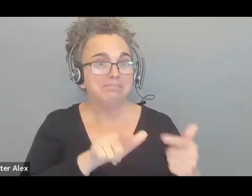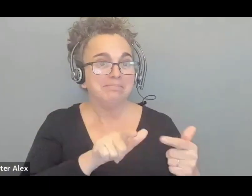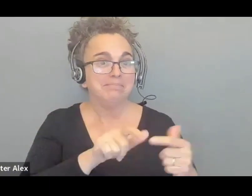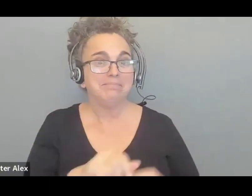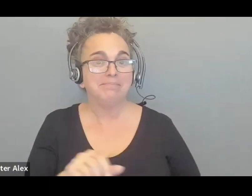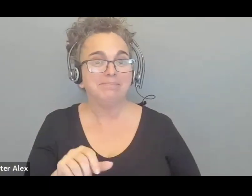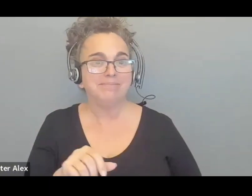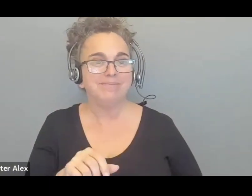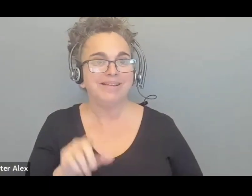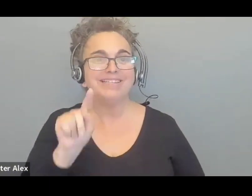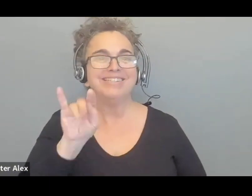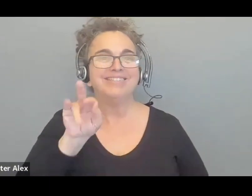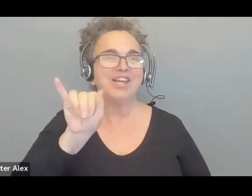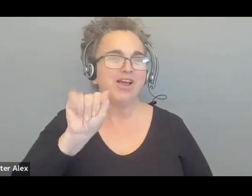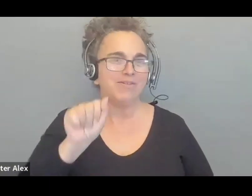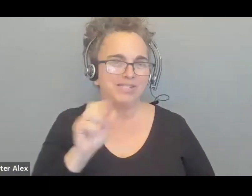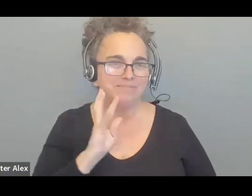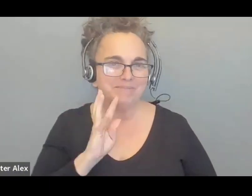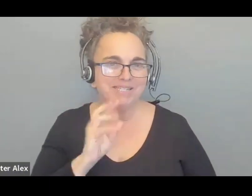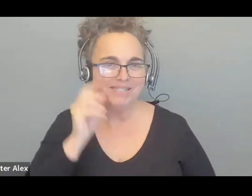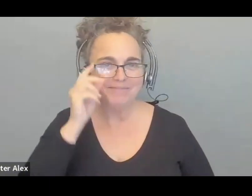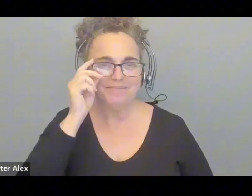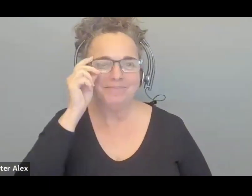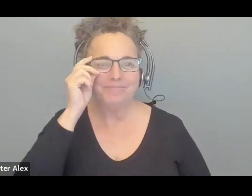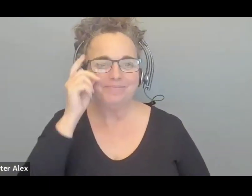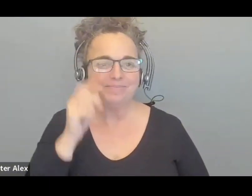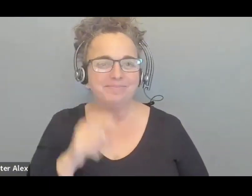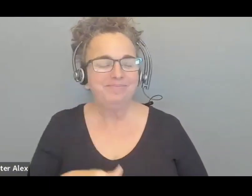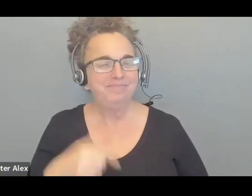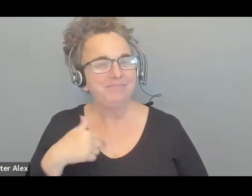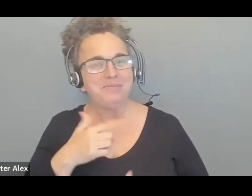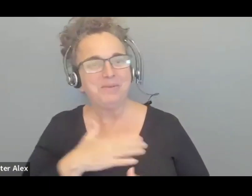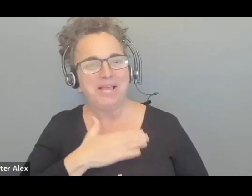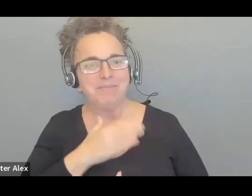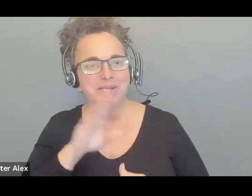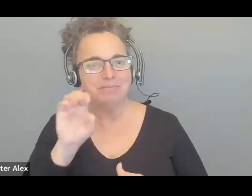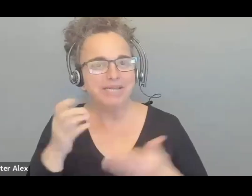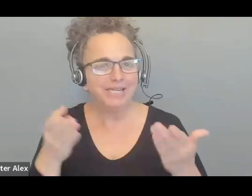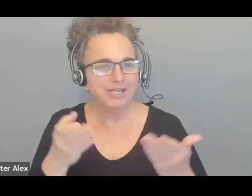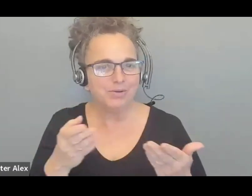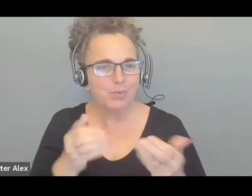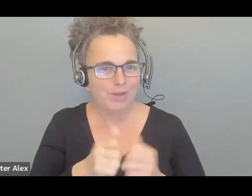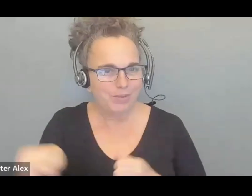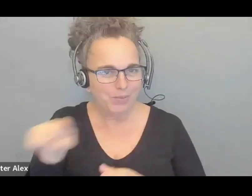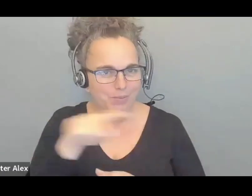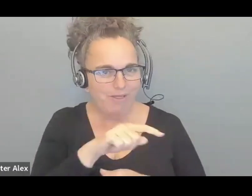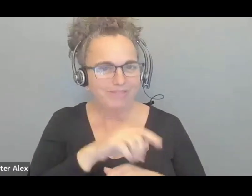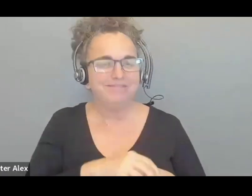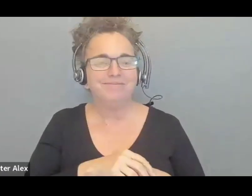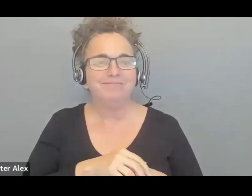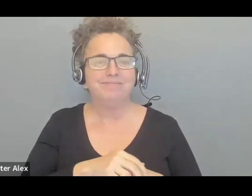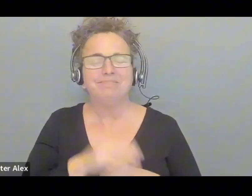This is Tiara speaking. I'm really glad to be here with you all. A little bit about myself.